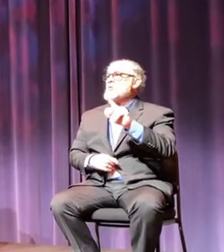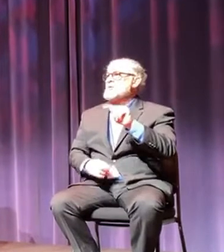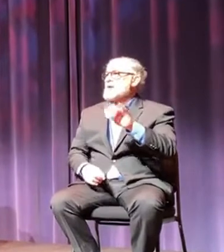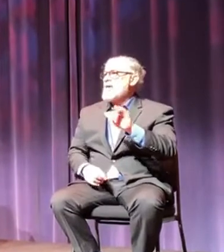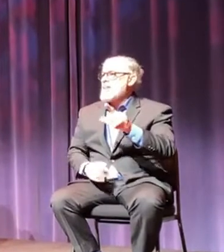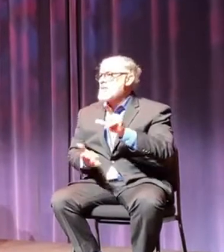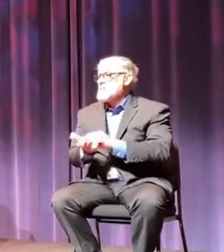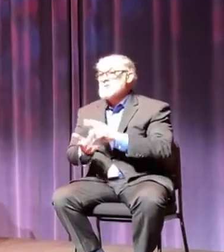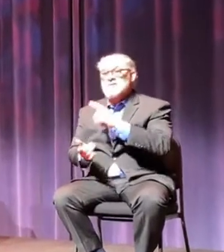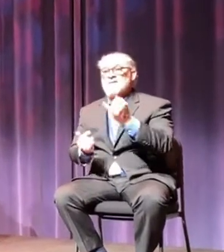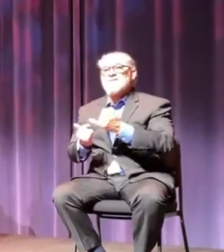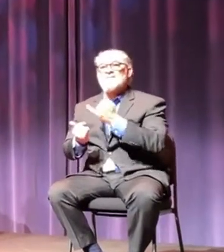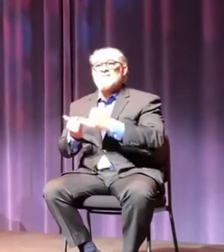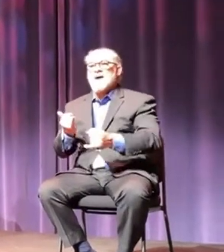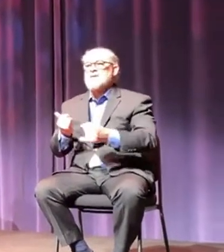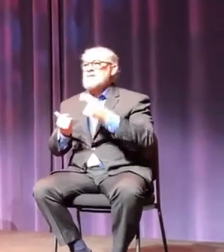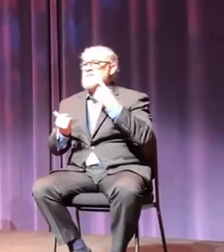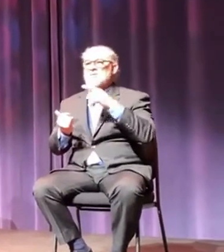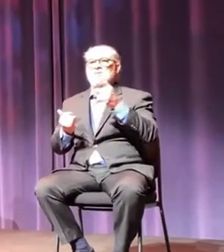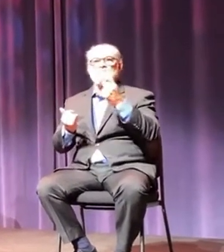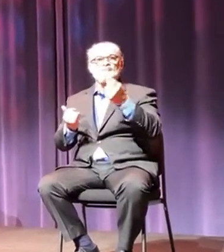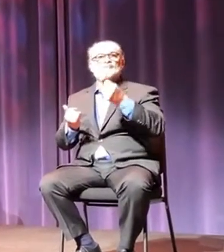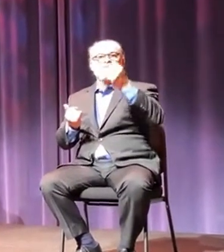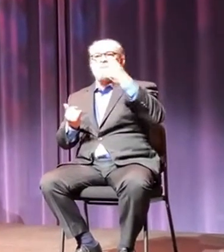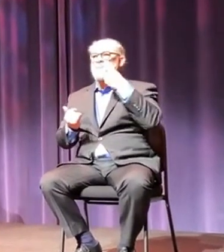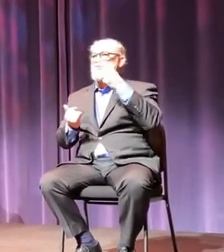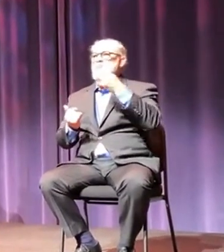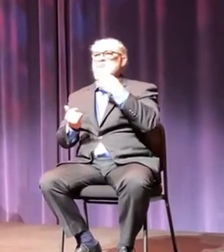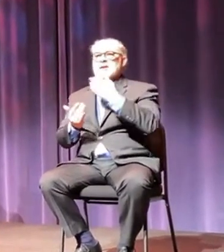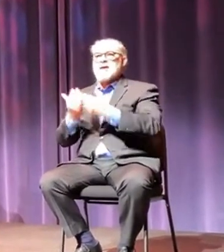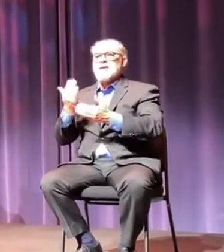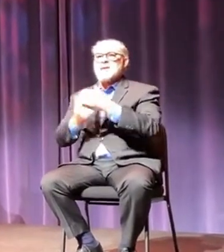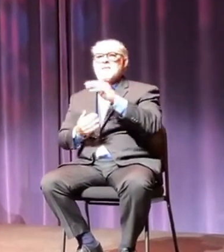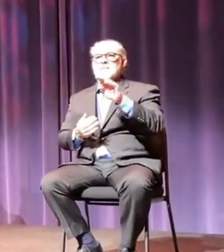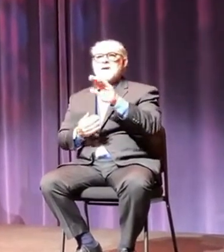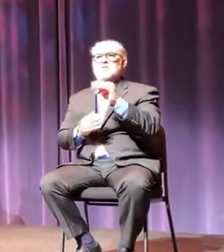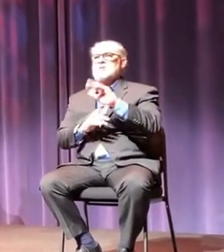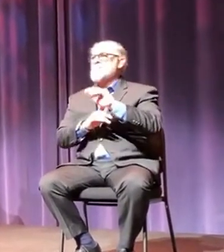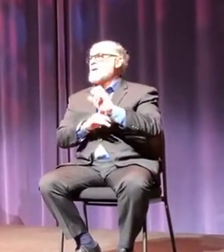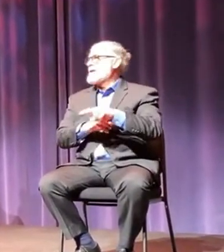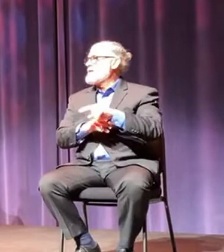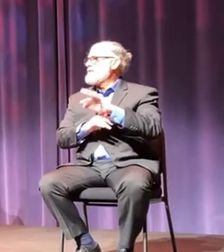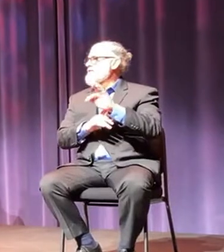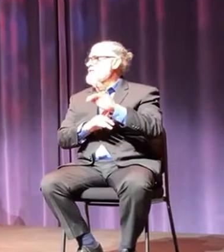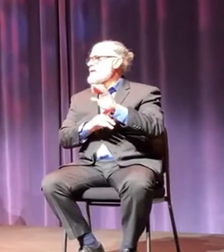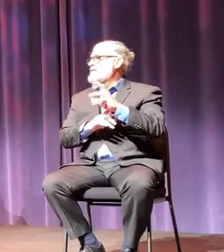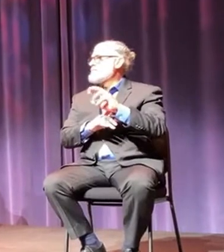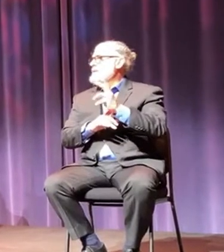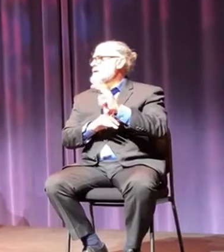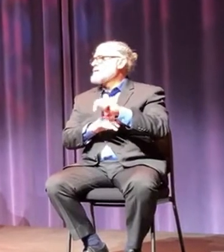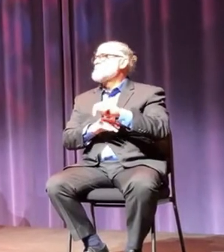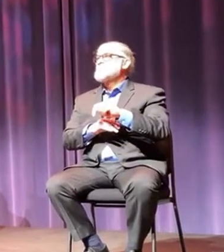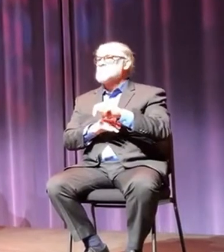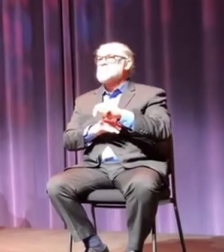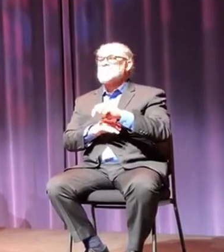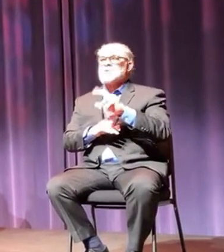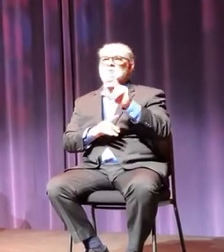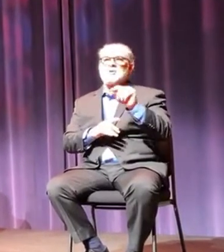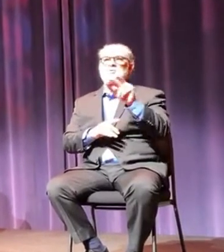She was a finalist for the 2021 Red Hen Press Benjamin Saltman Award and is a 2022 Lambda Literary Fellow.